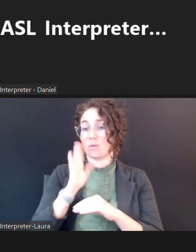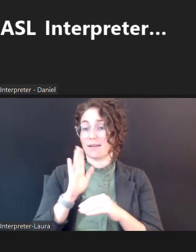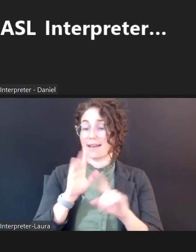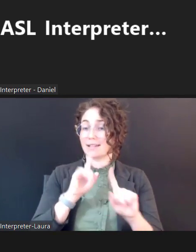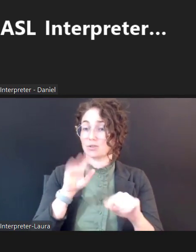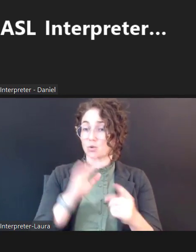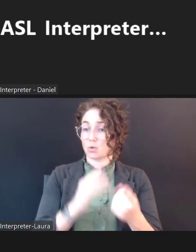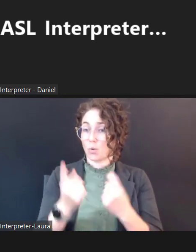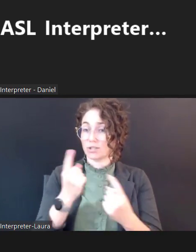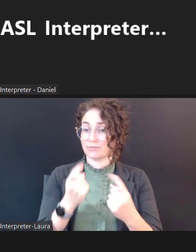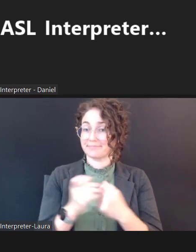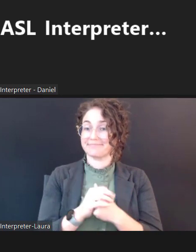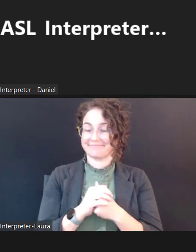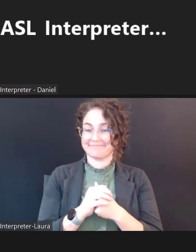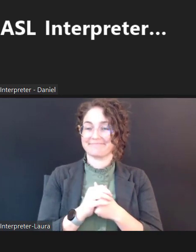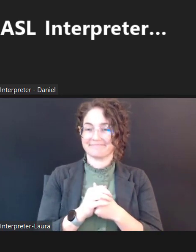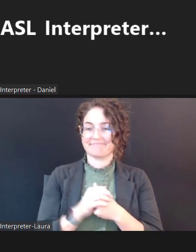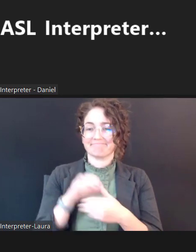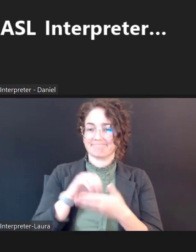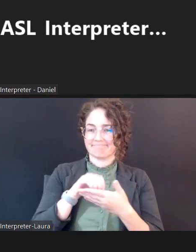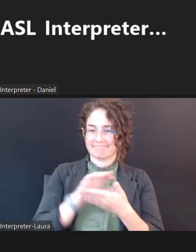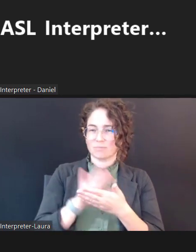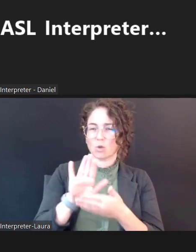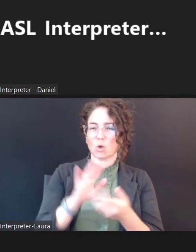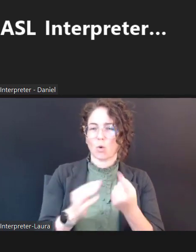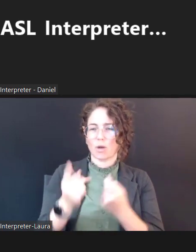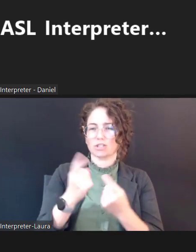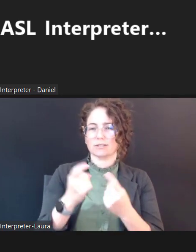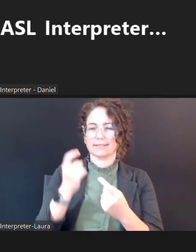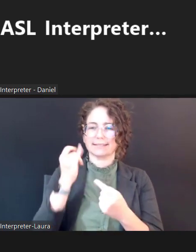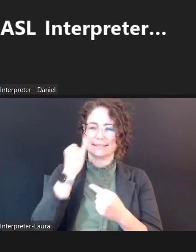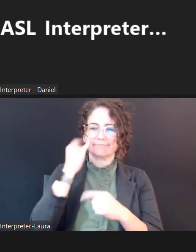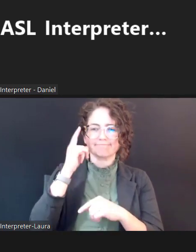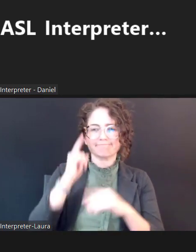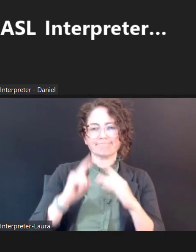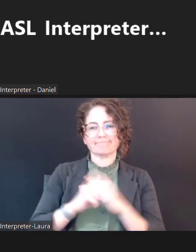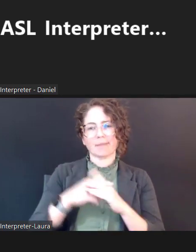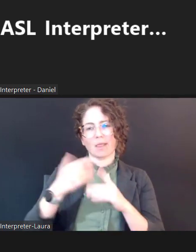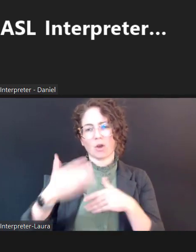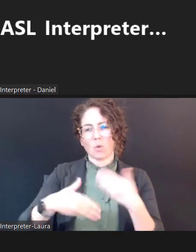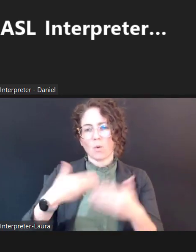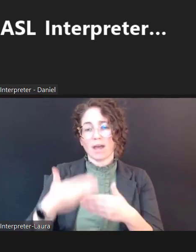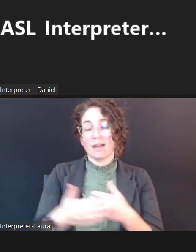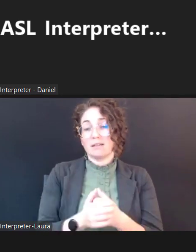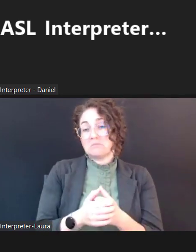So, again, jot down questions that come up along the way. Maybe we will have done a good job and we would have anticipated your